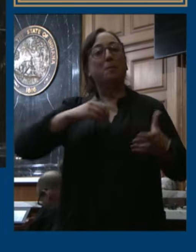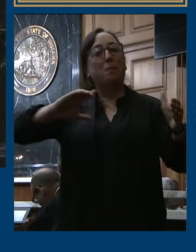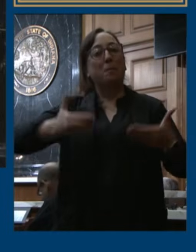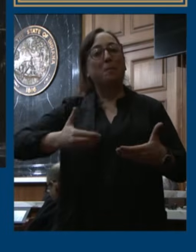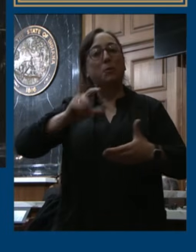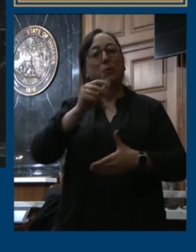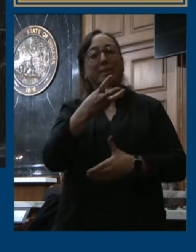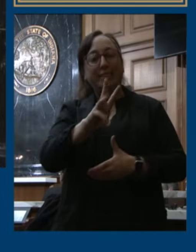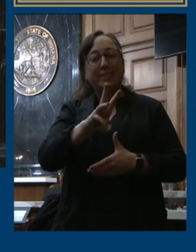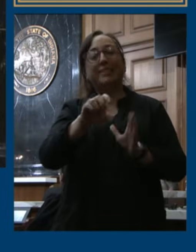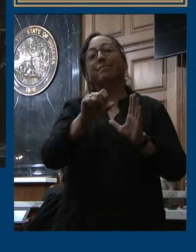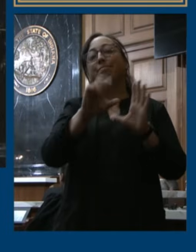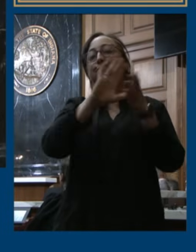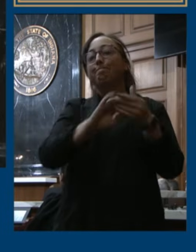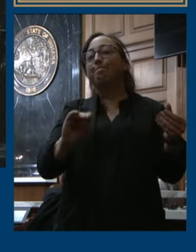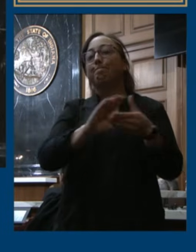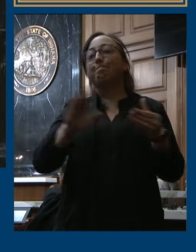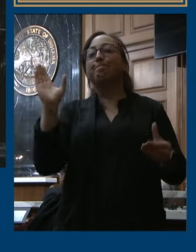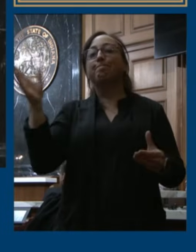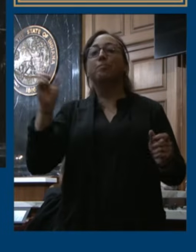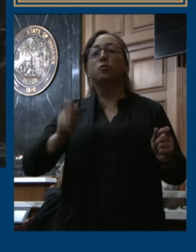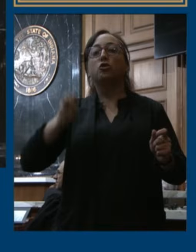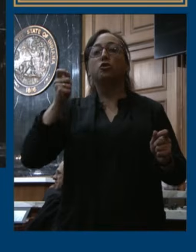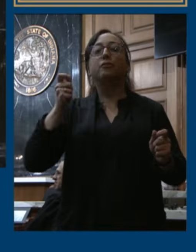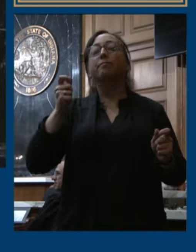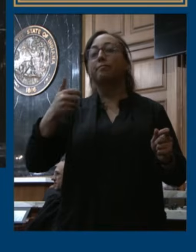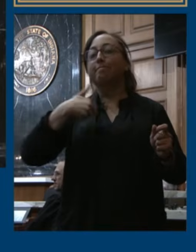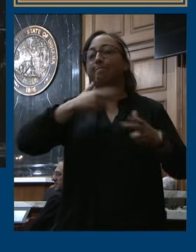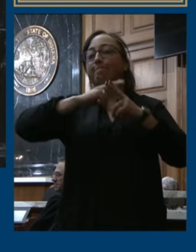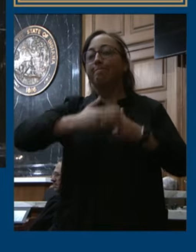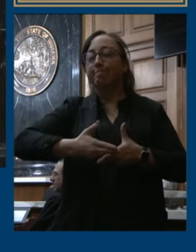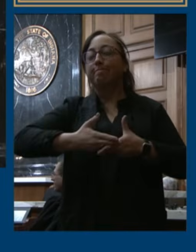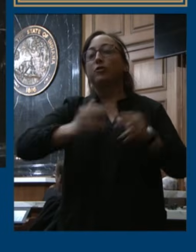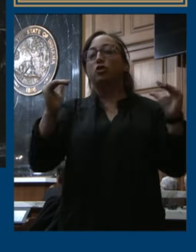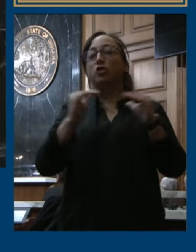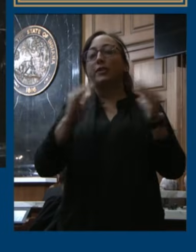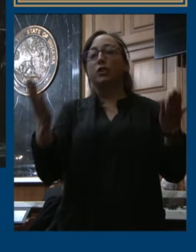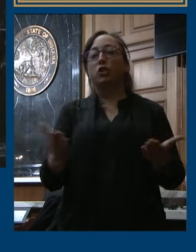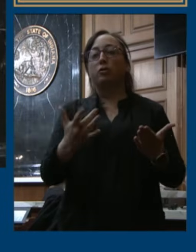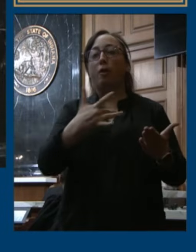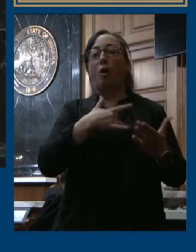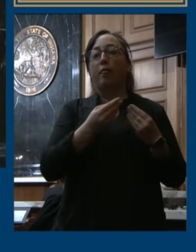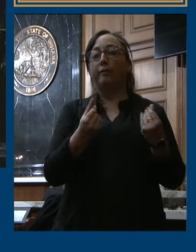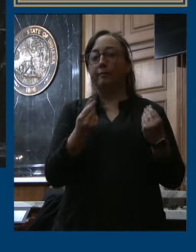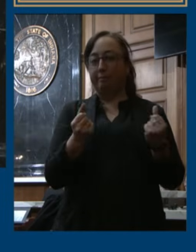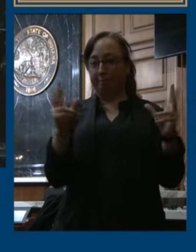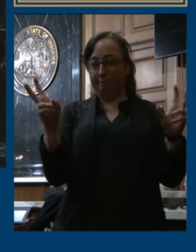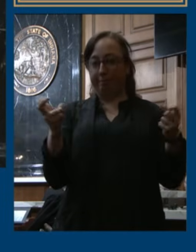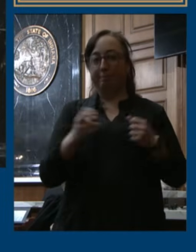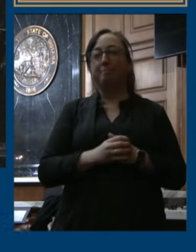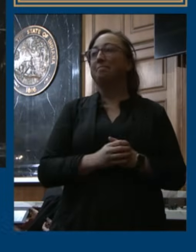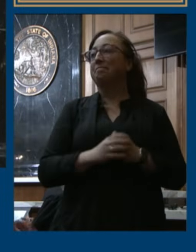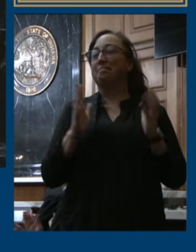OF THE JUDICIARY, WHICH I HAVE TITLED JUSTICE IN THE HEARTLAND.